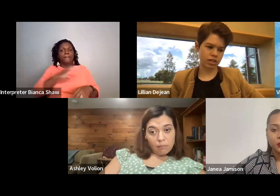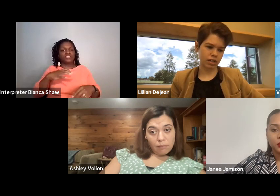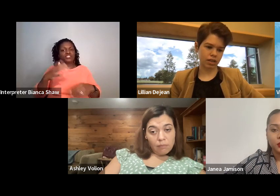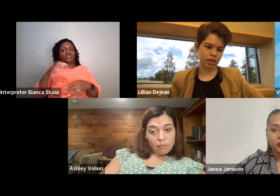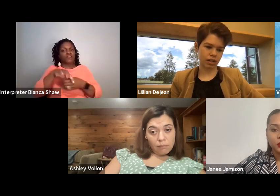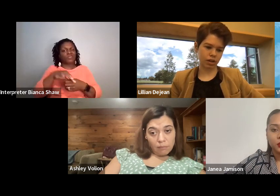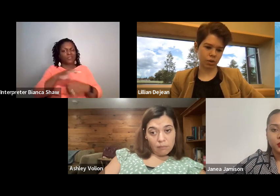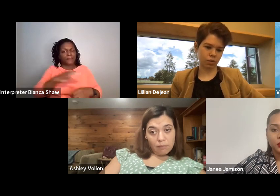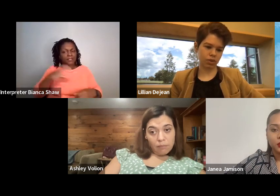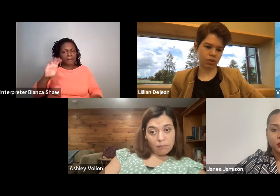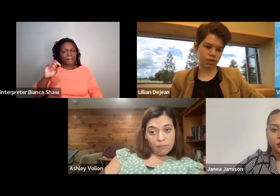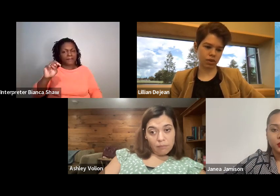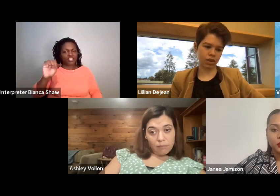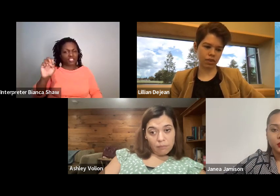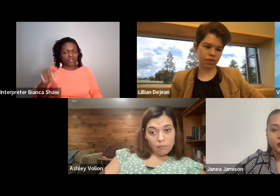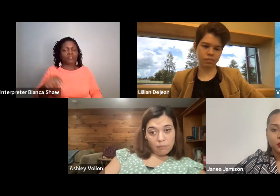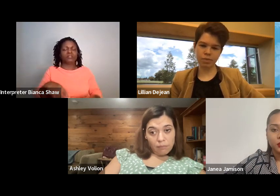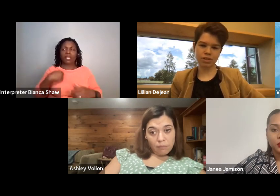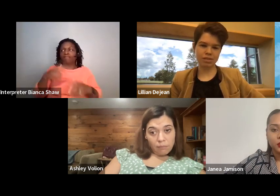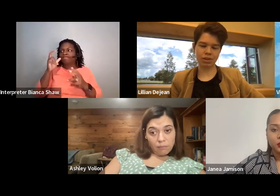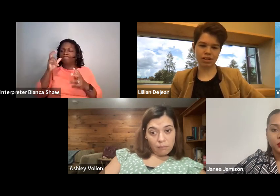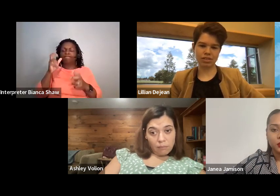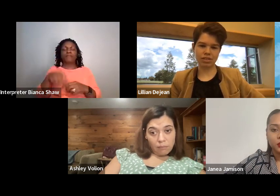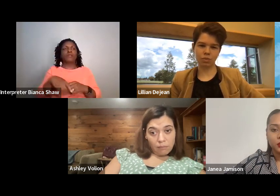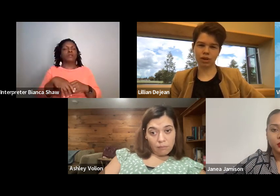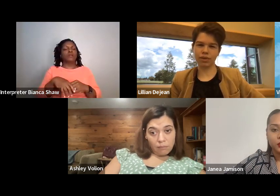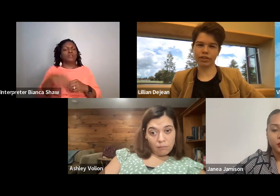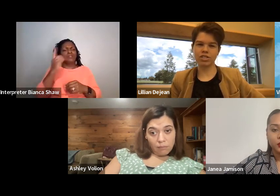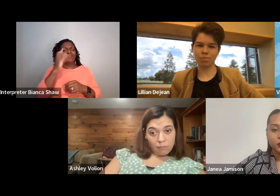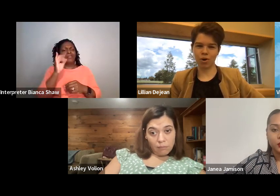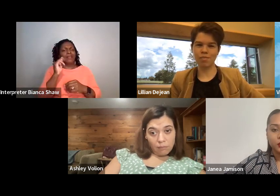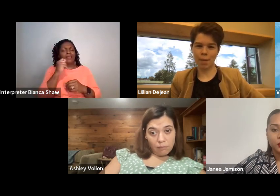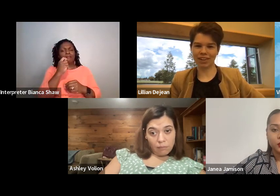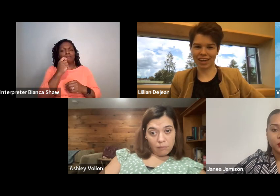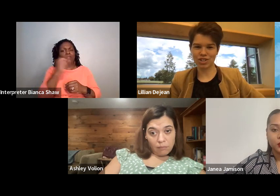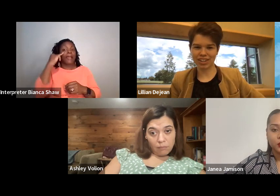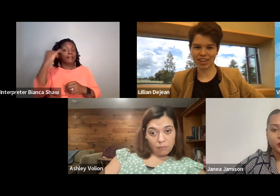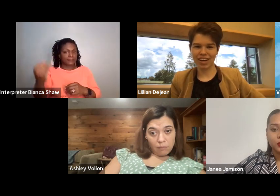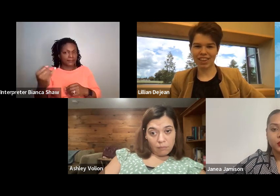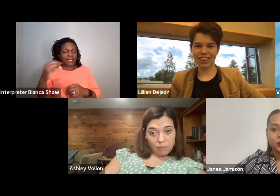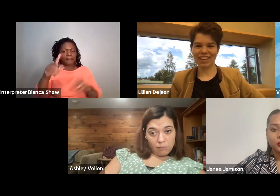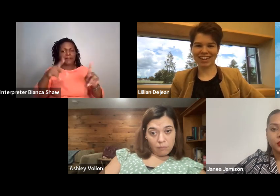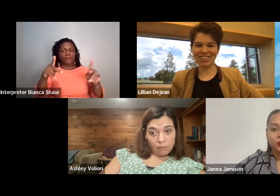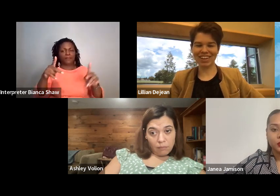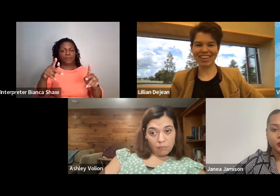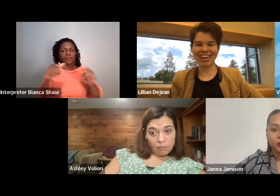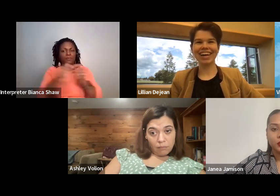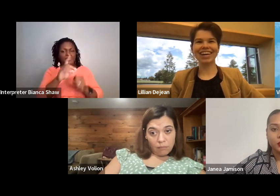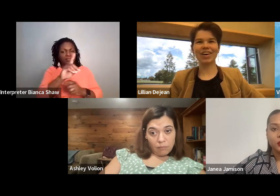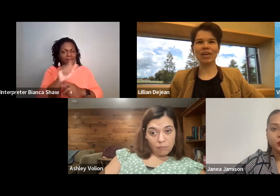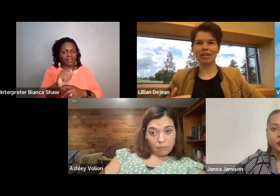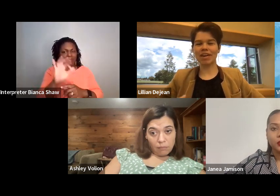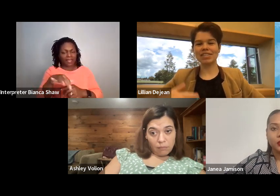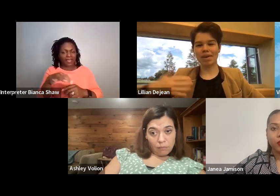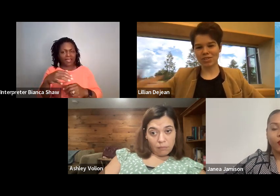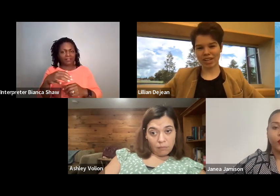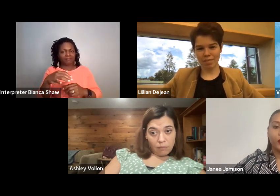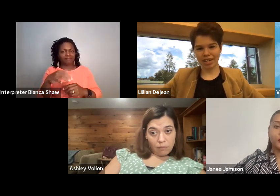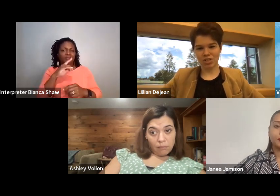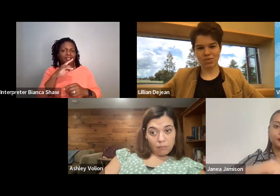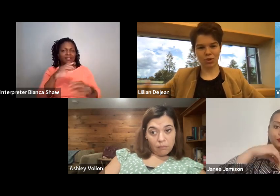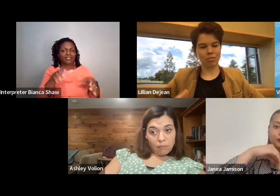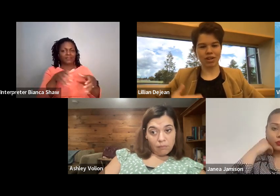There was a large idea that you know people with disabilities were a very small population, that we that you know we could make special accommodations for them.